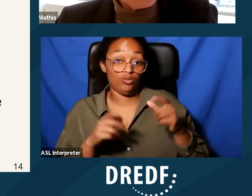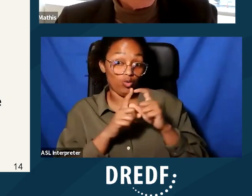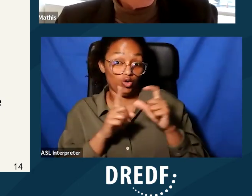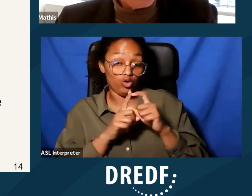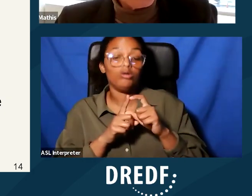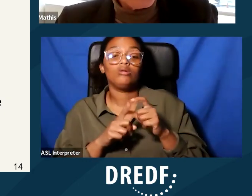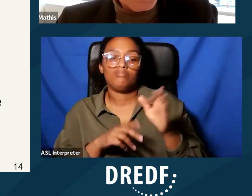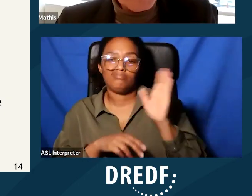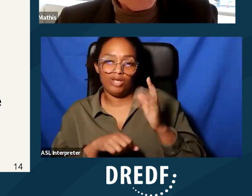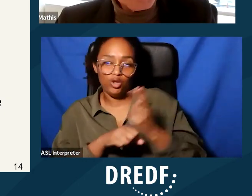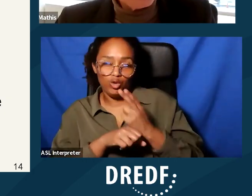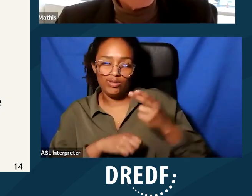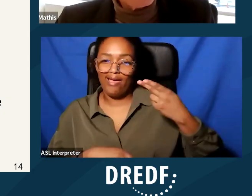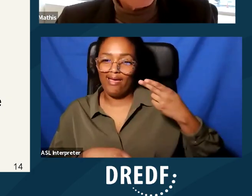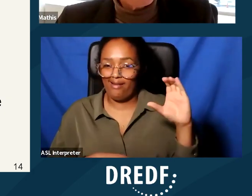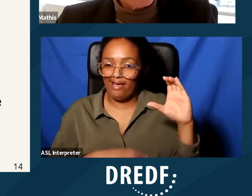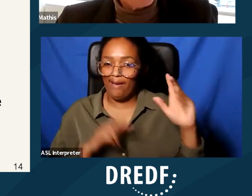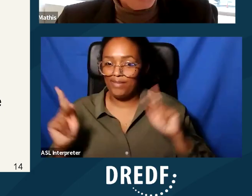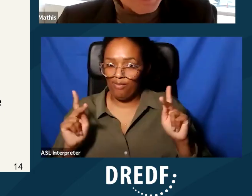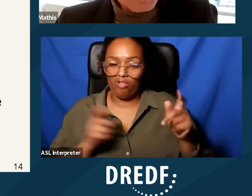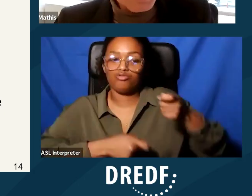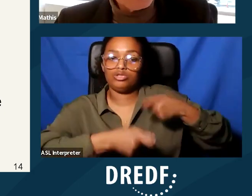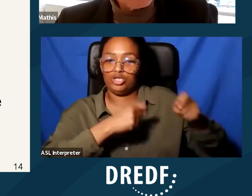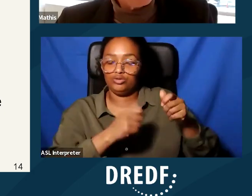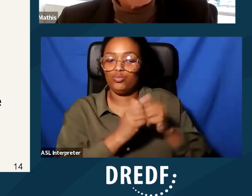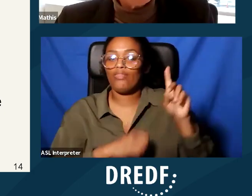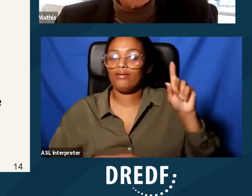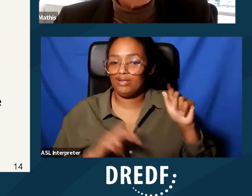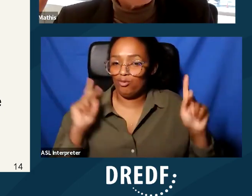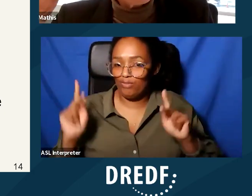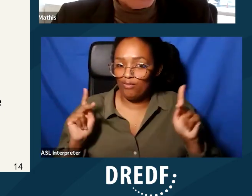with disabilities are disabled people instead of saying handicapped people,